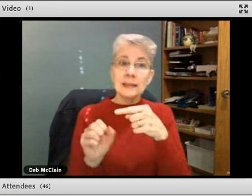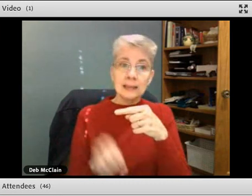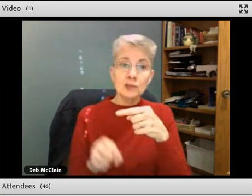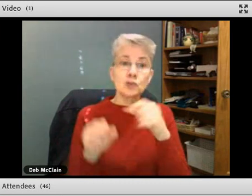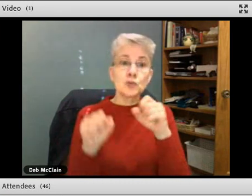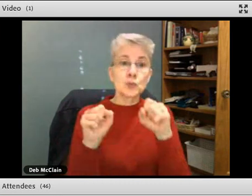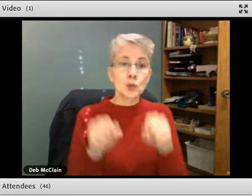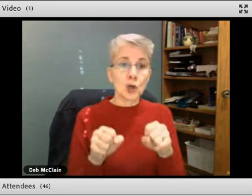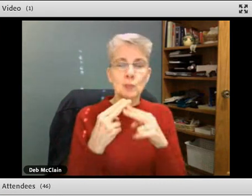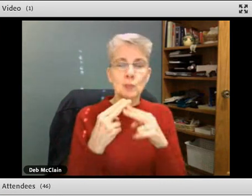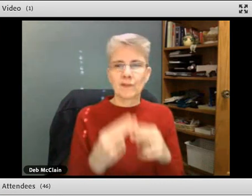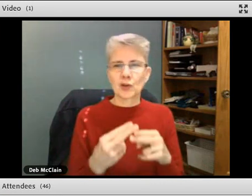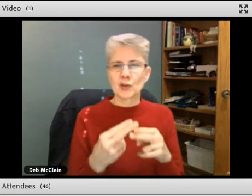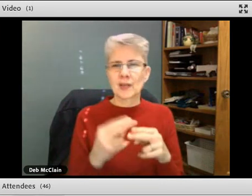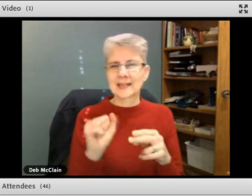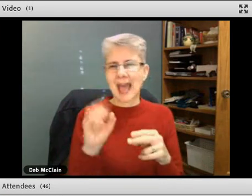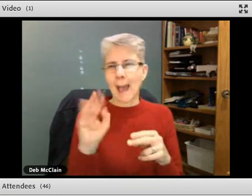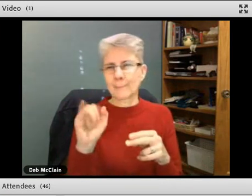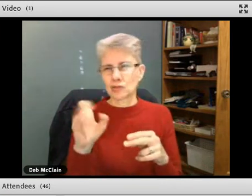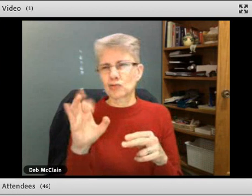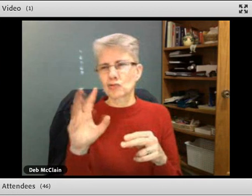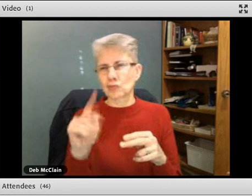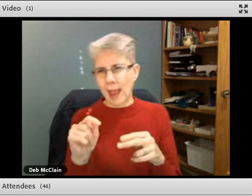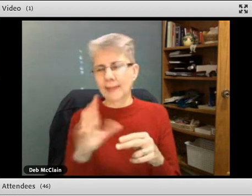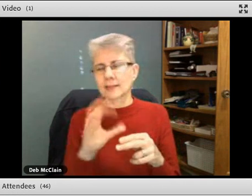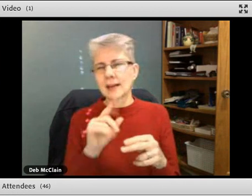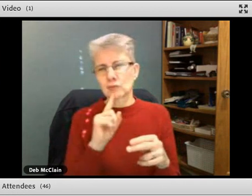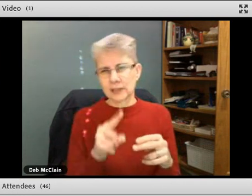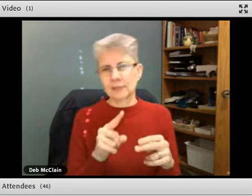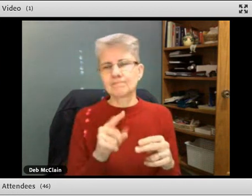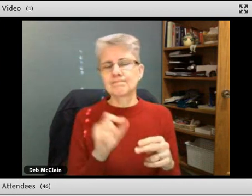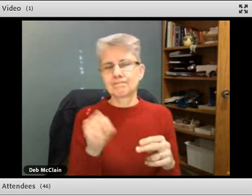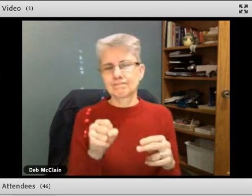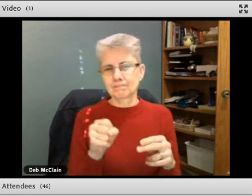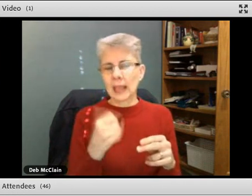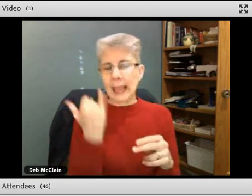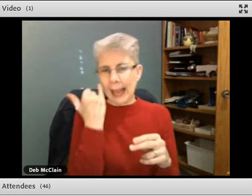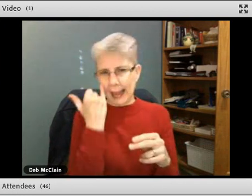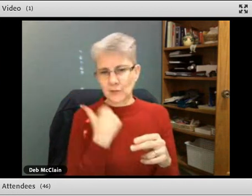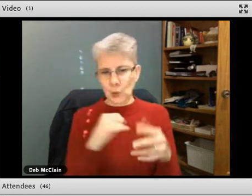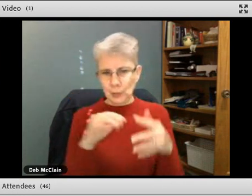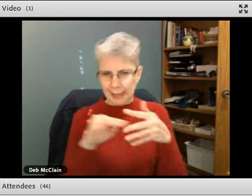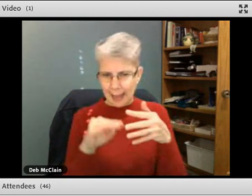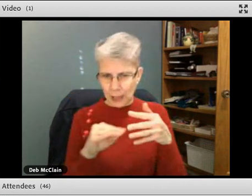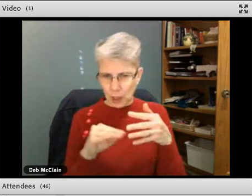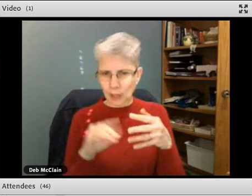that if you are cataloging a dissertation, you might use the 520 to put the abstract.